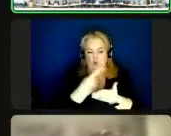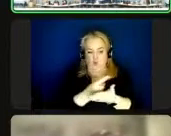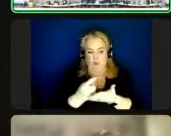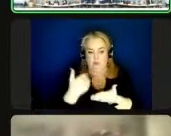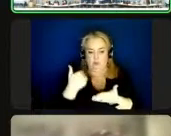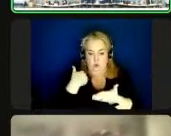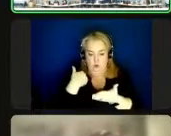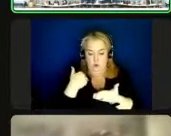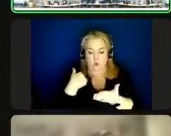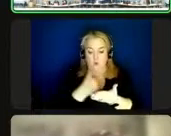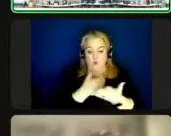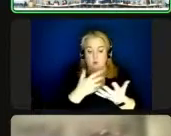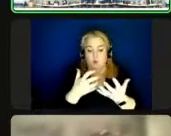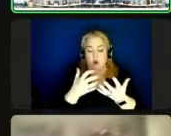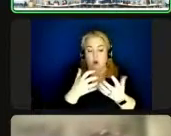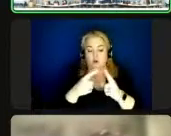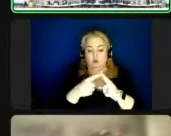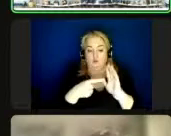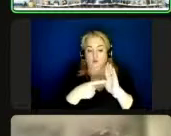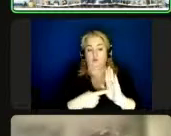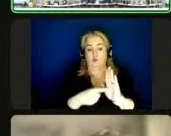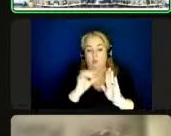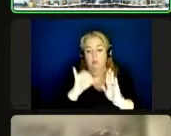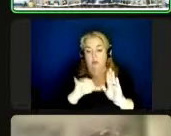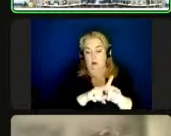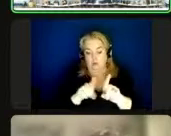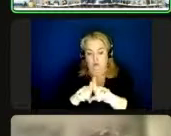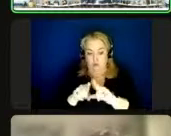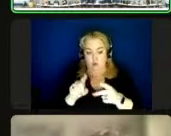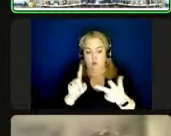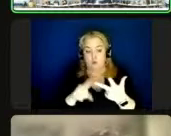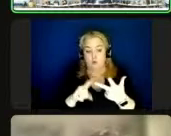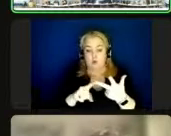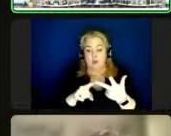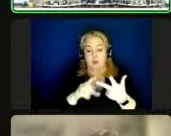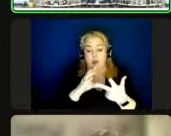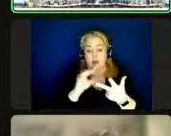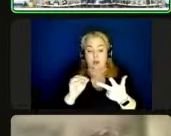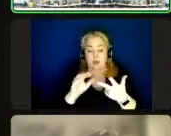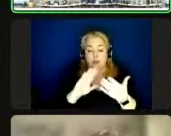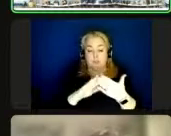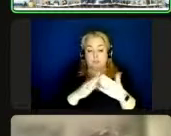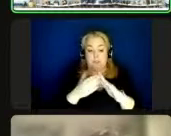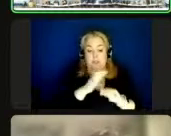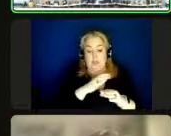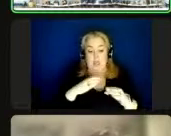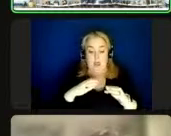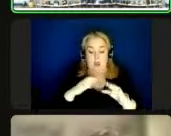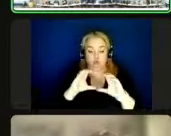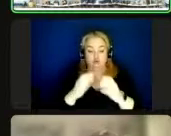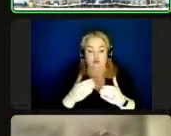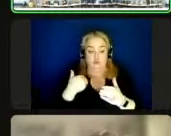YOU HAD A ROBUST DISCUSSIONS A COUPLE WEEKS AGO WITH OUR WE